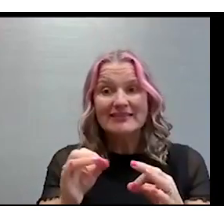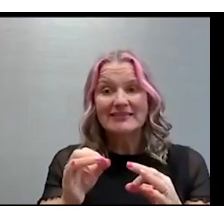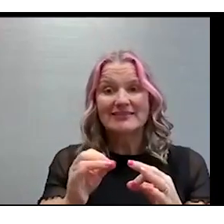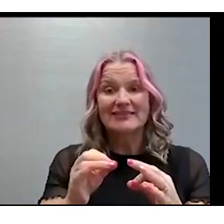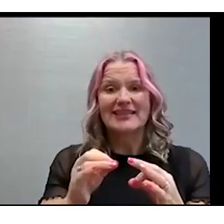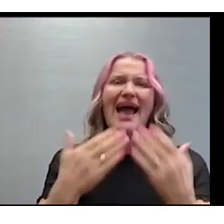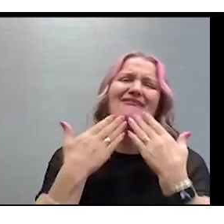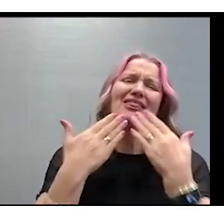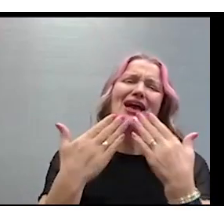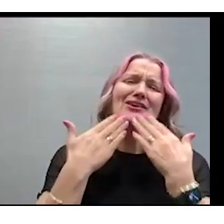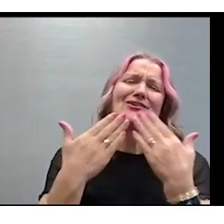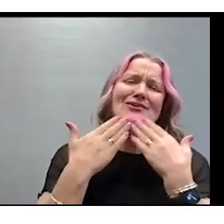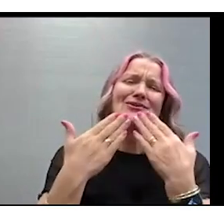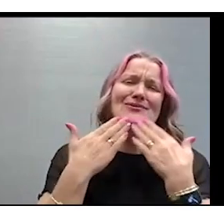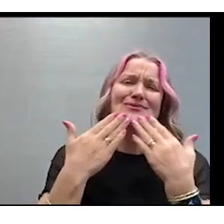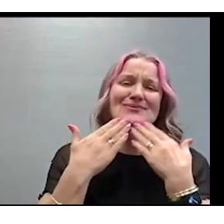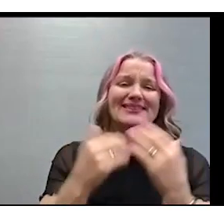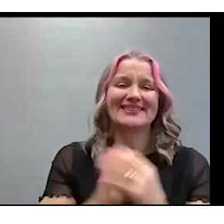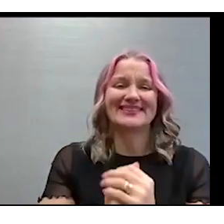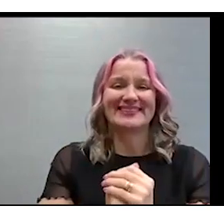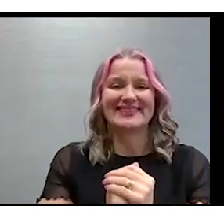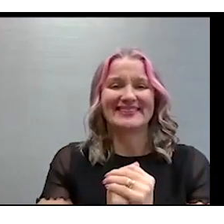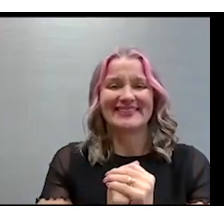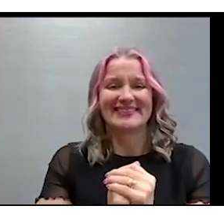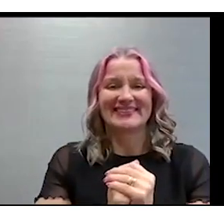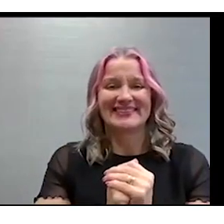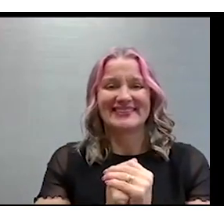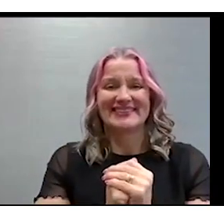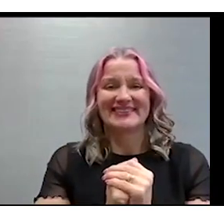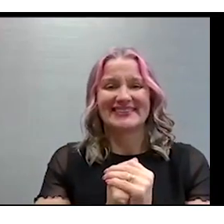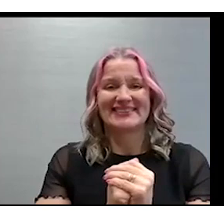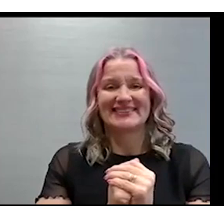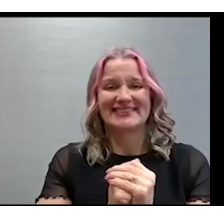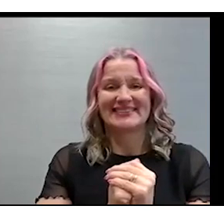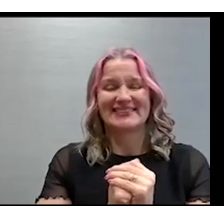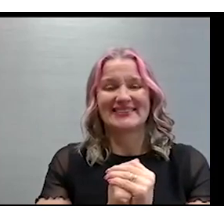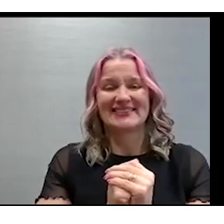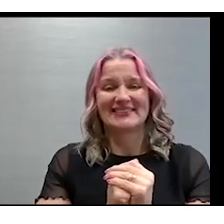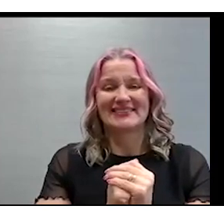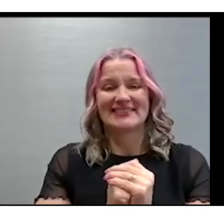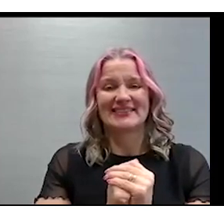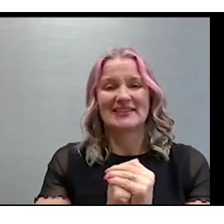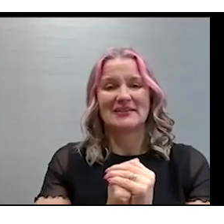thank you for the very detailed answer. IOANA: You're very welcome.